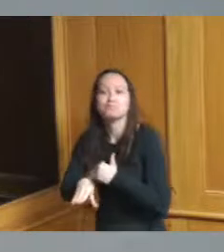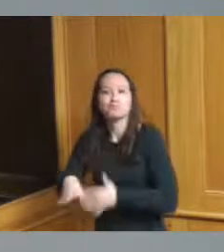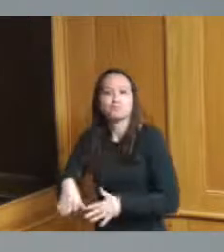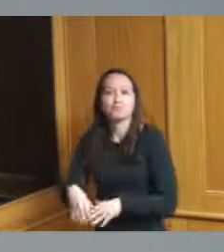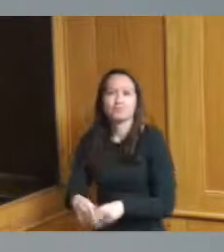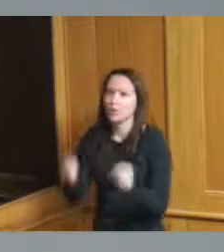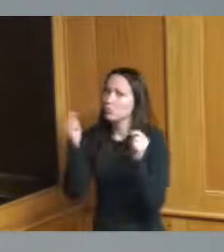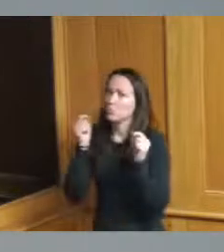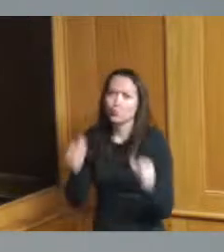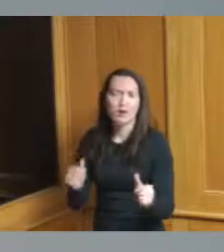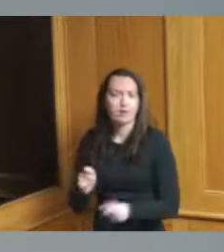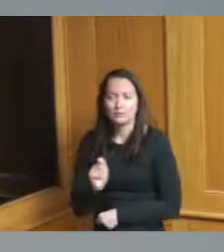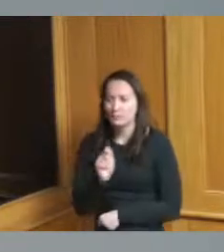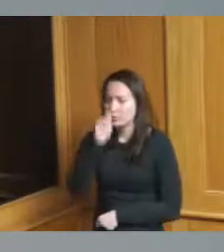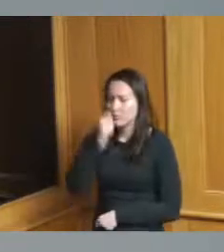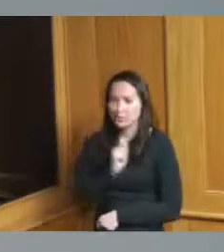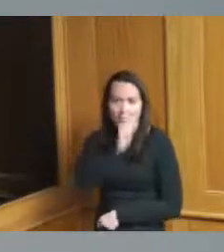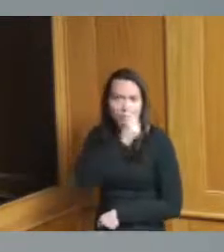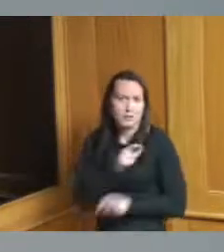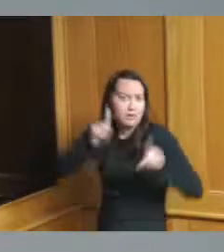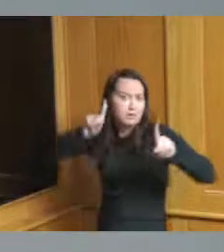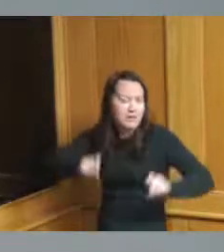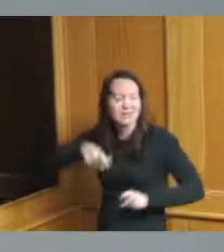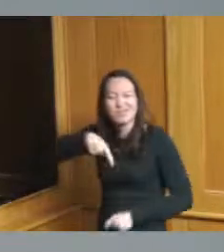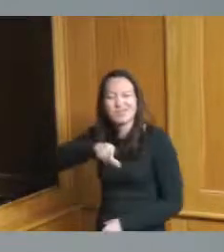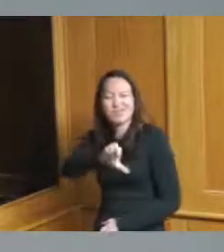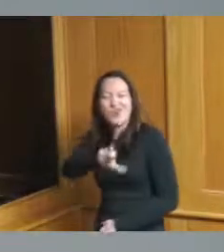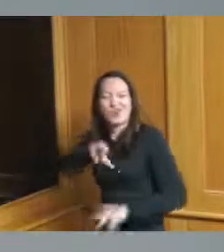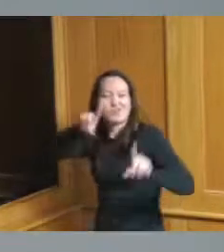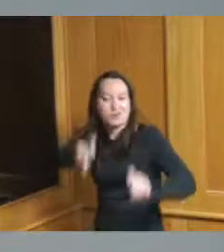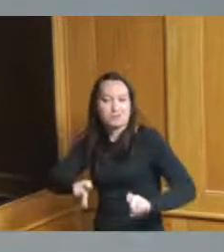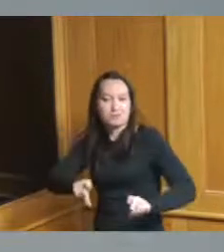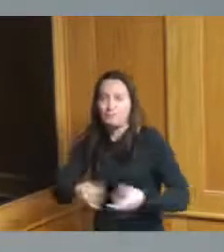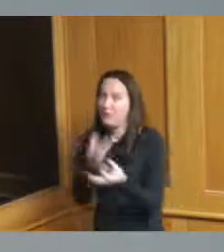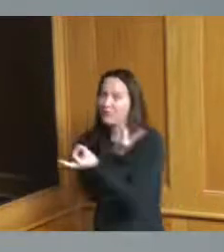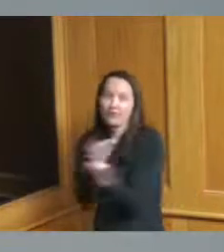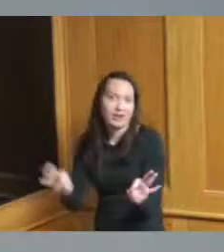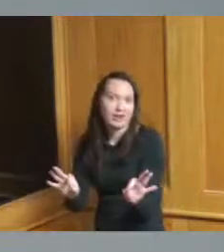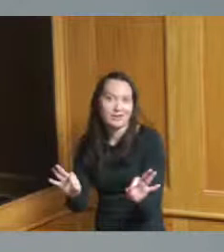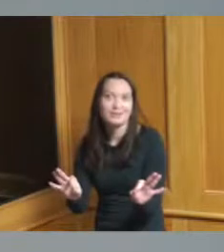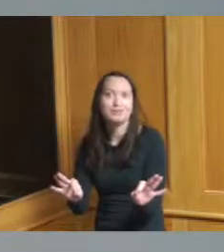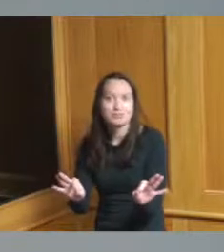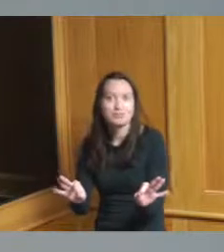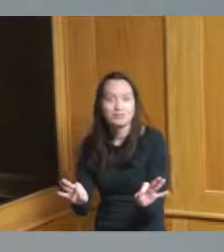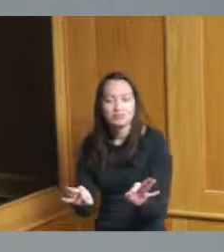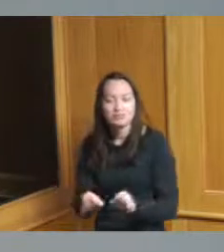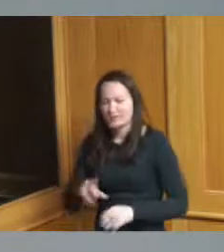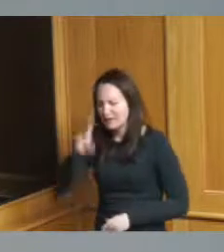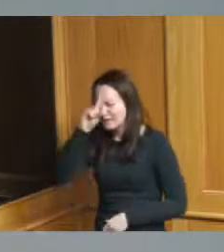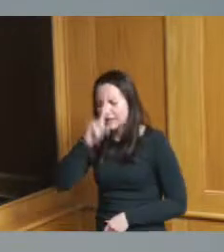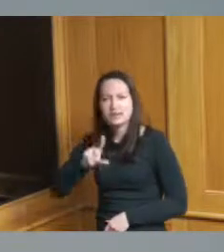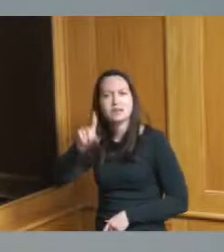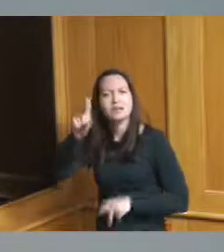quick testing PCR testing no cost PCR testing so you go to was it TestAndProtectCincy.com